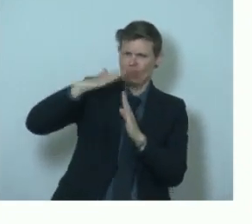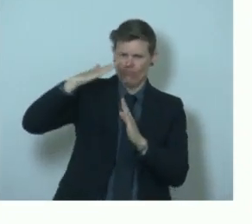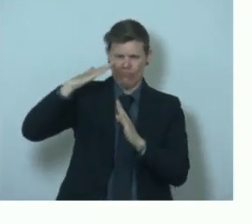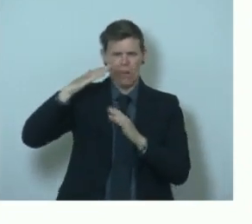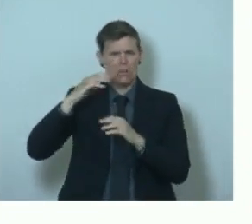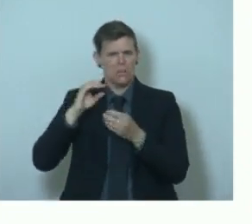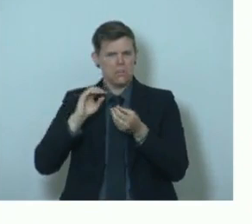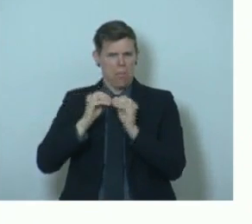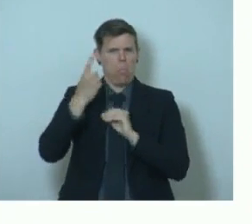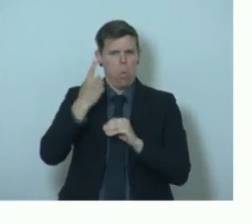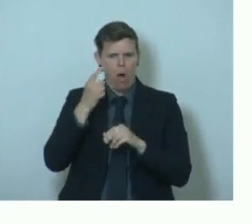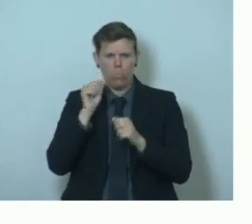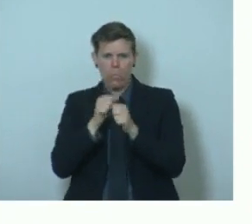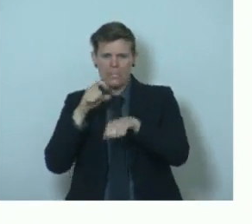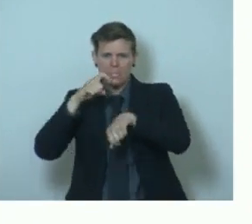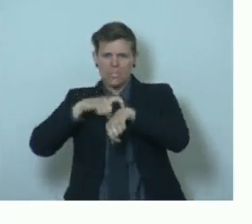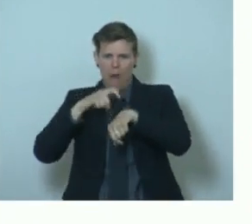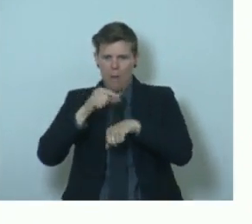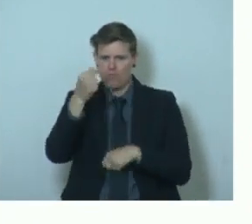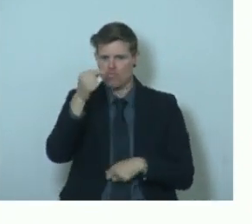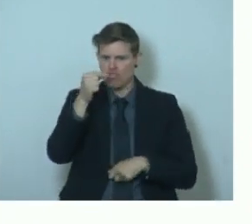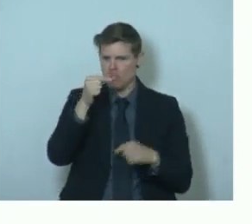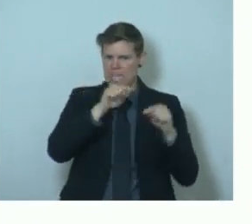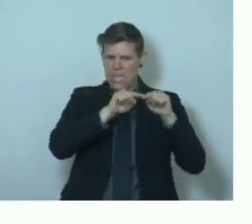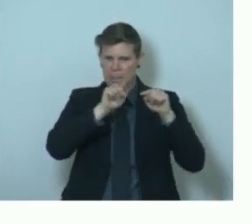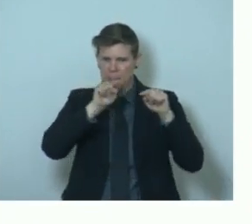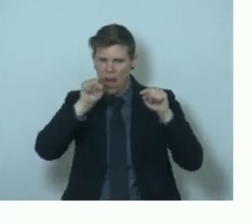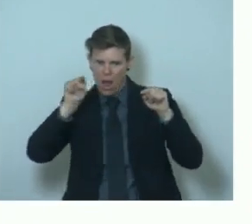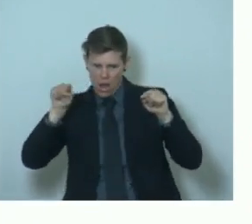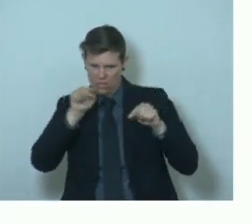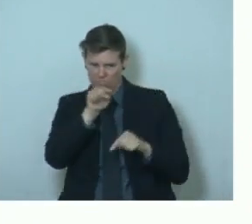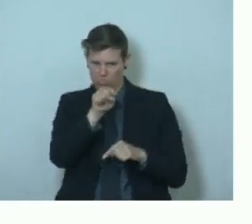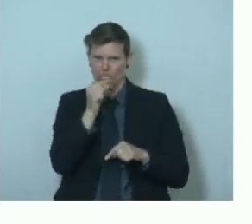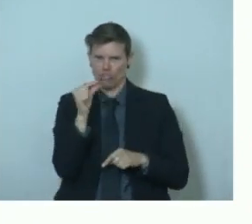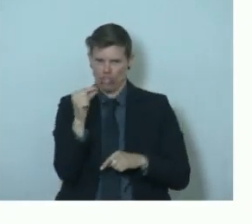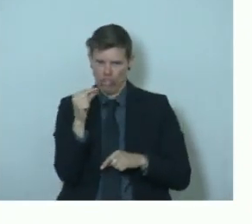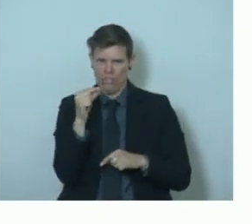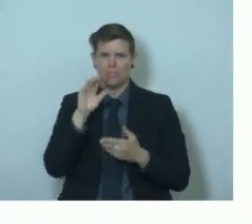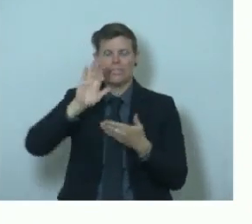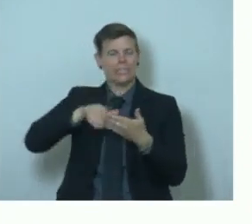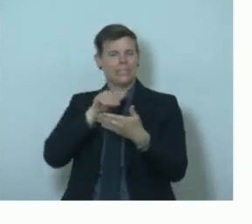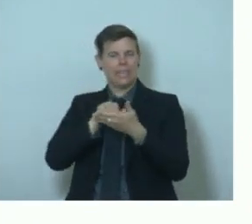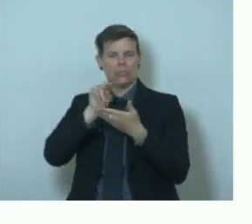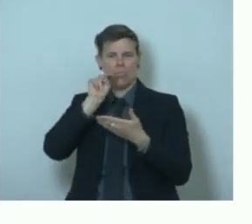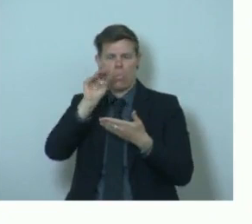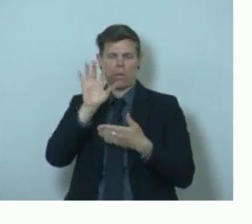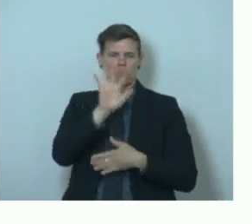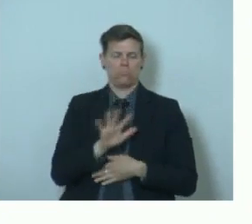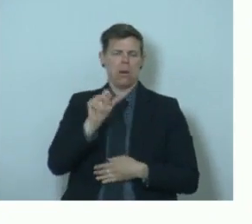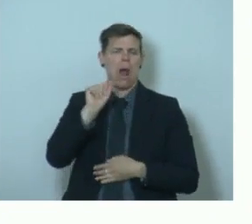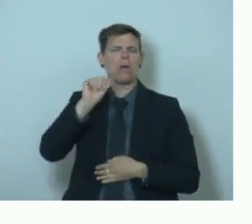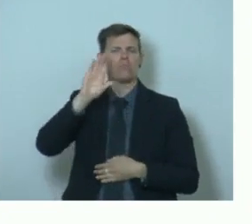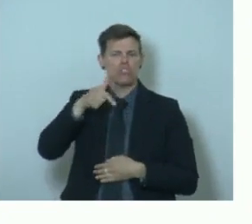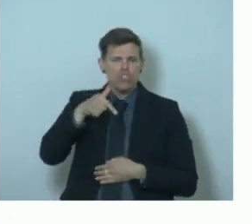WE CAN SAY NOW THAT WE HAVE PASSED THE FIRST PEAK FOR THE NORTHWEST.